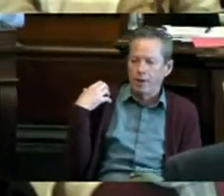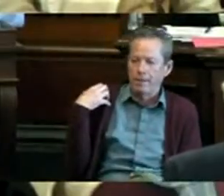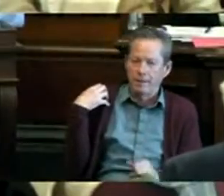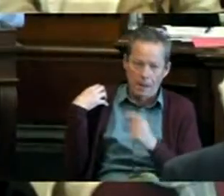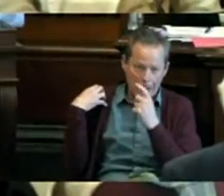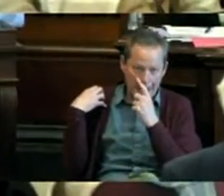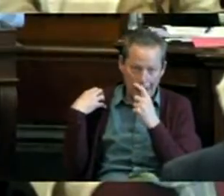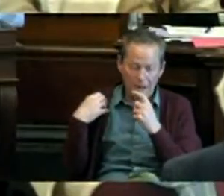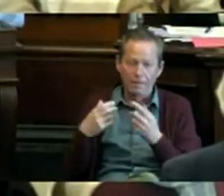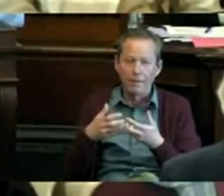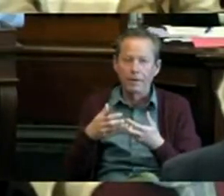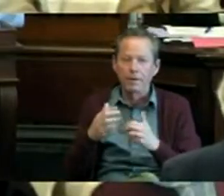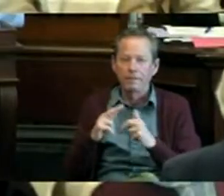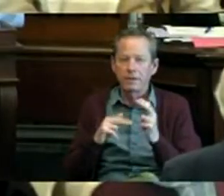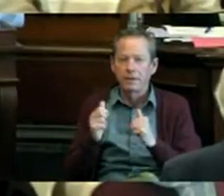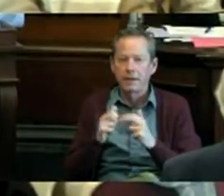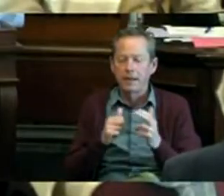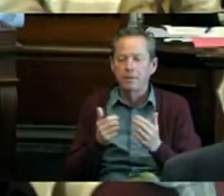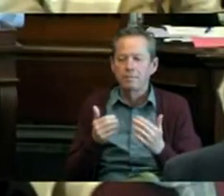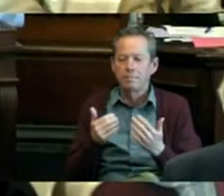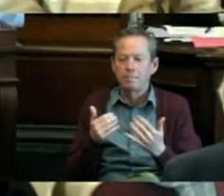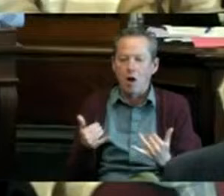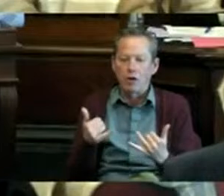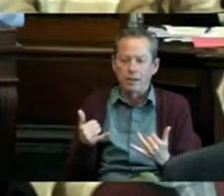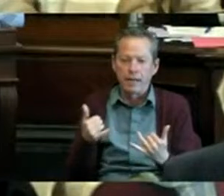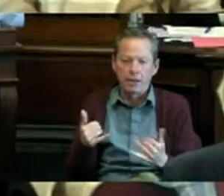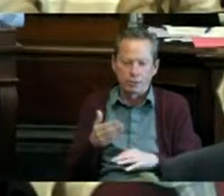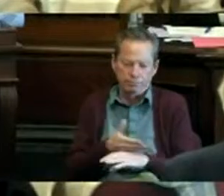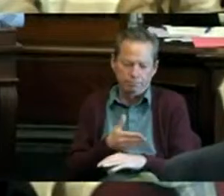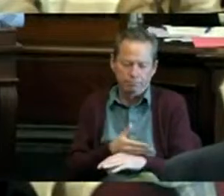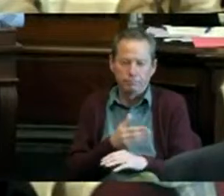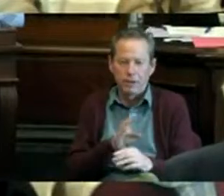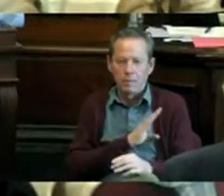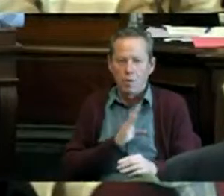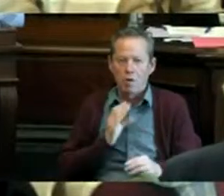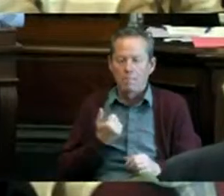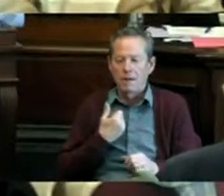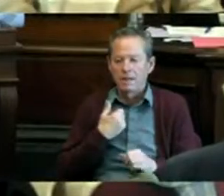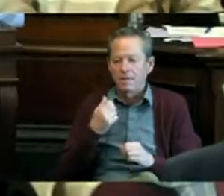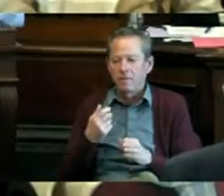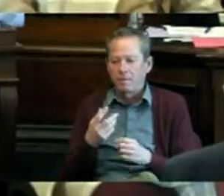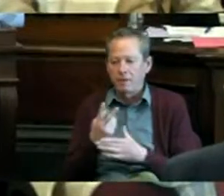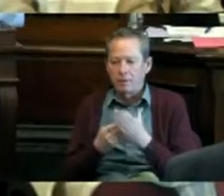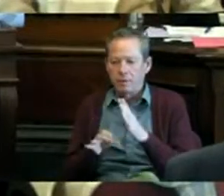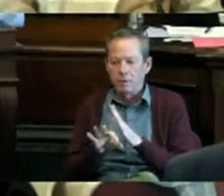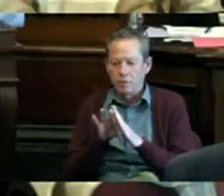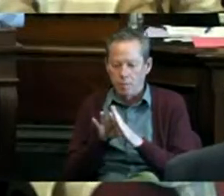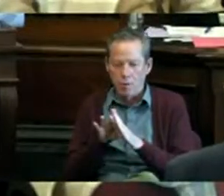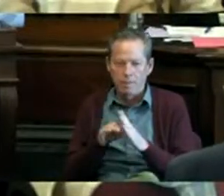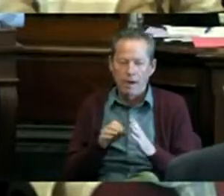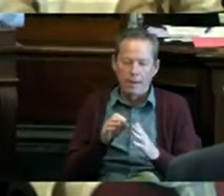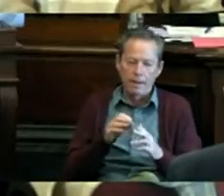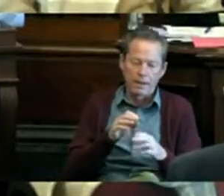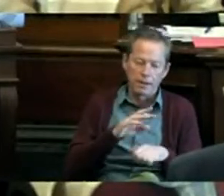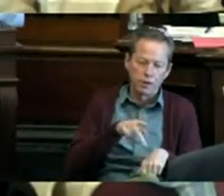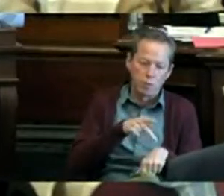also state your role? Regarding. I'm currently the chairman of the facilities Modernization